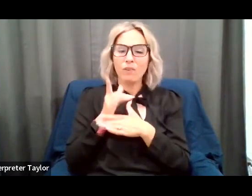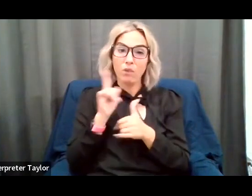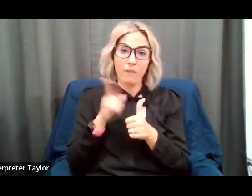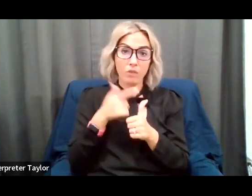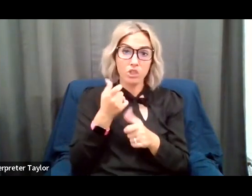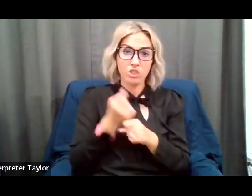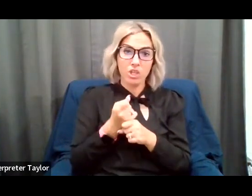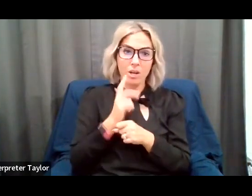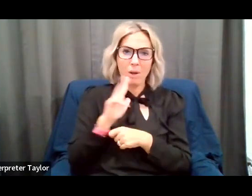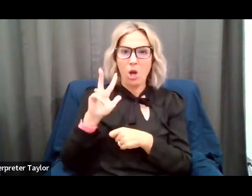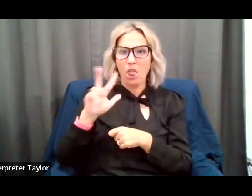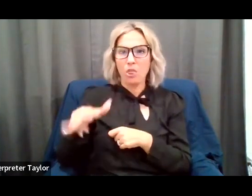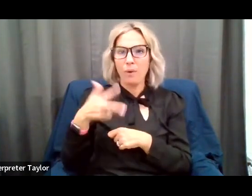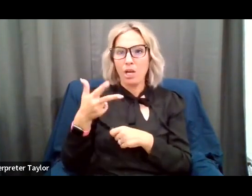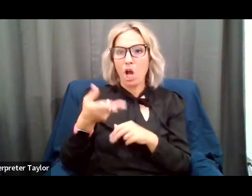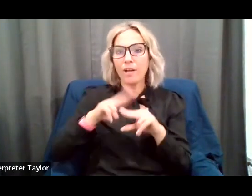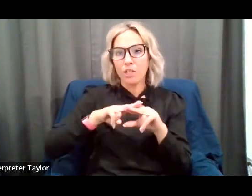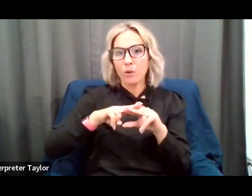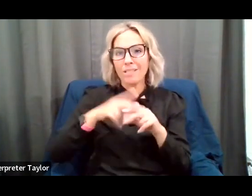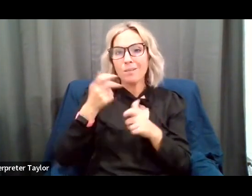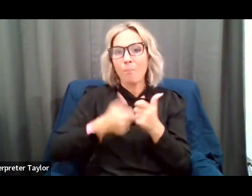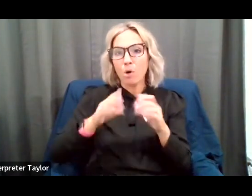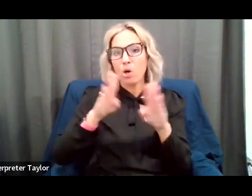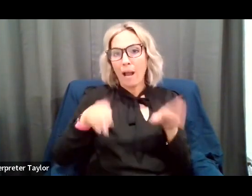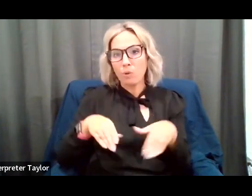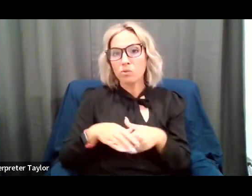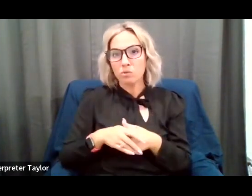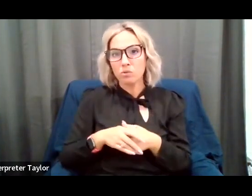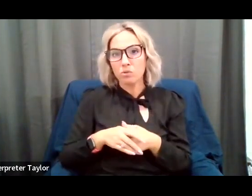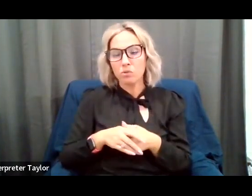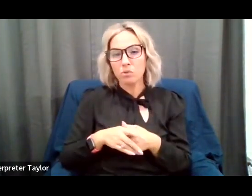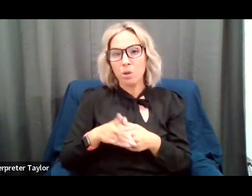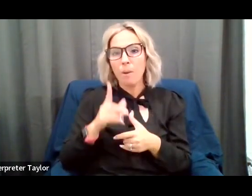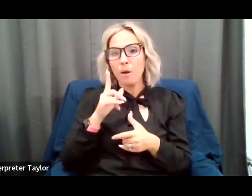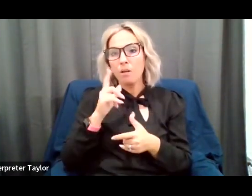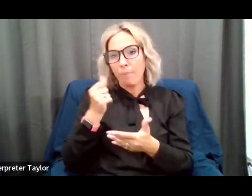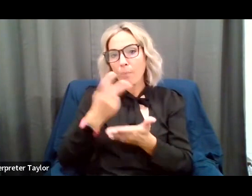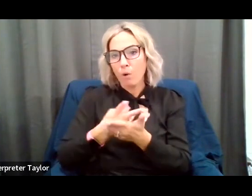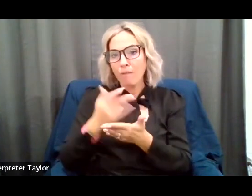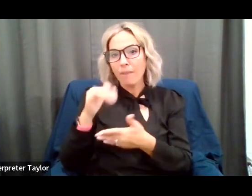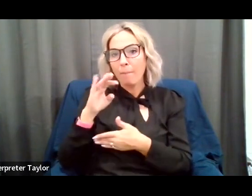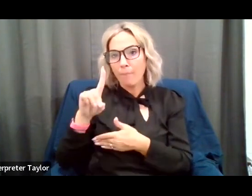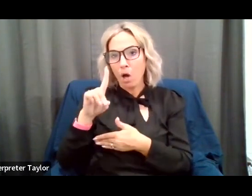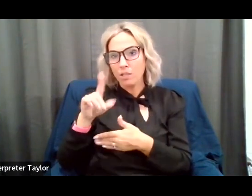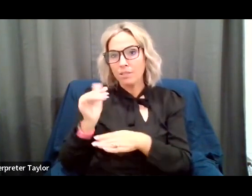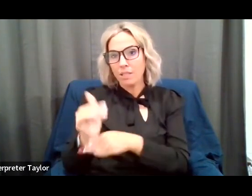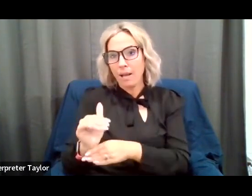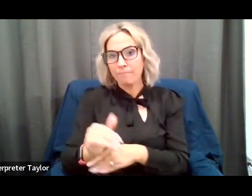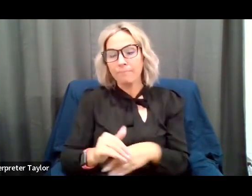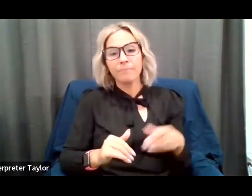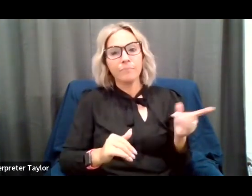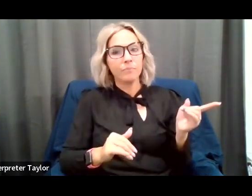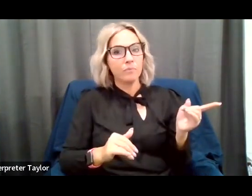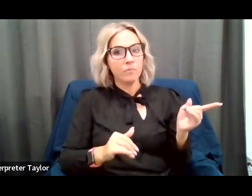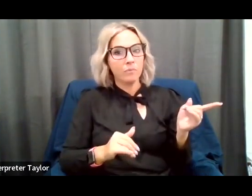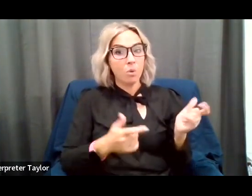about a $3 increase per household, uh, by the approval of the Bond this evening. But every Bond, that